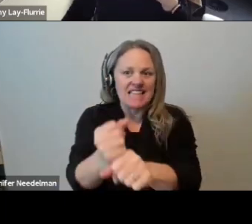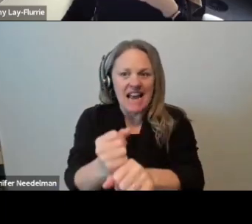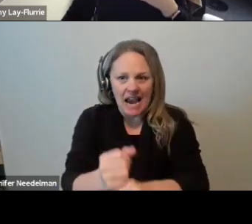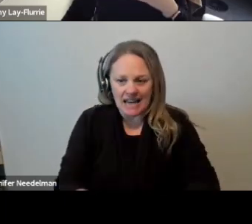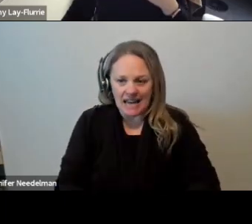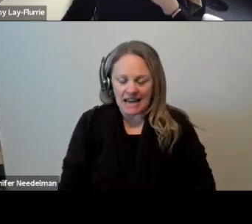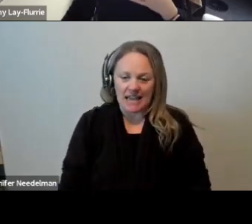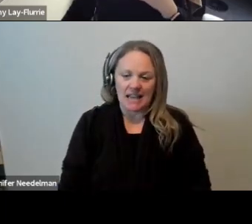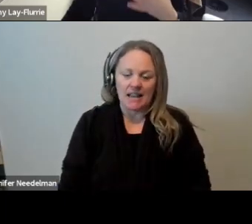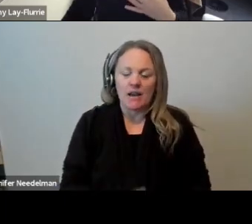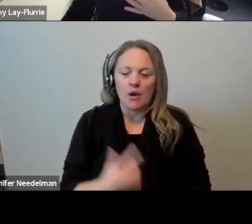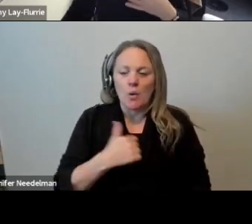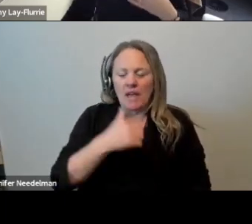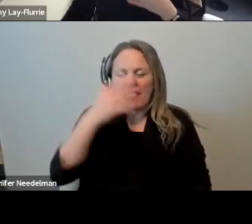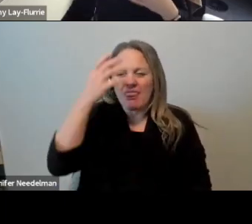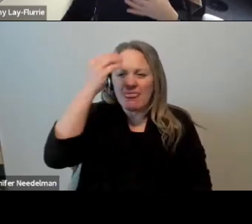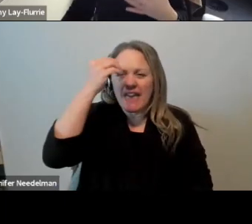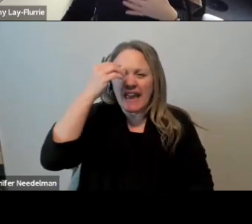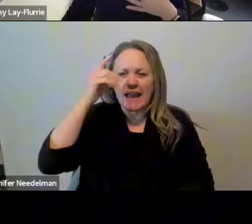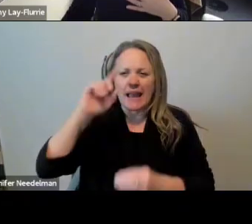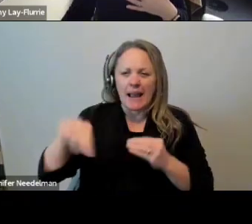as we think about the implications of AI.